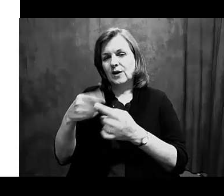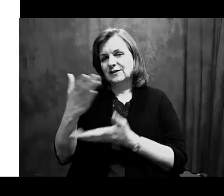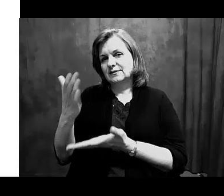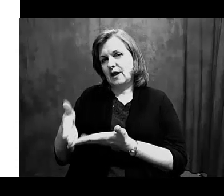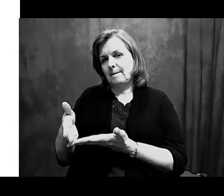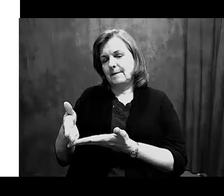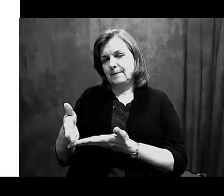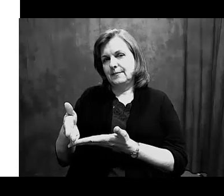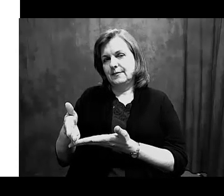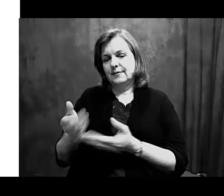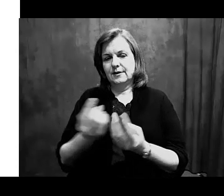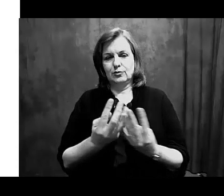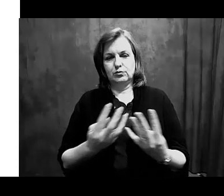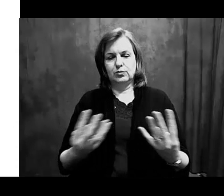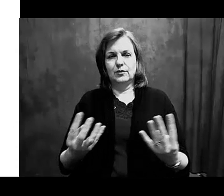the genetic code itself